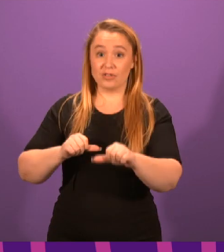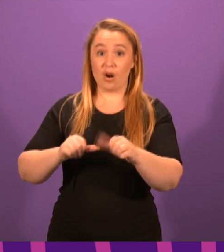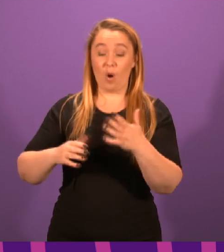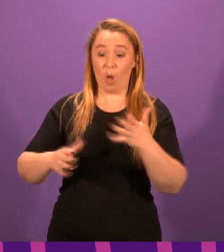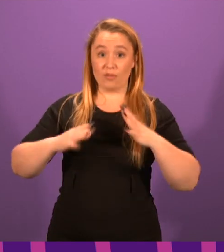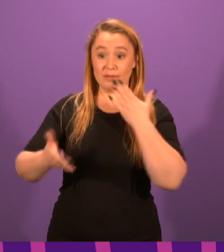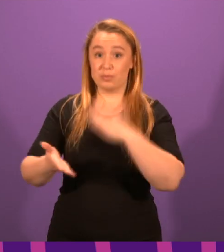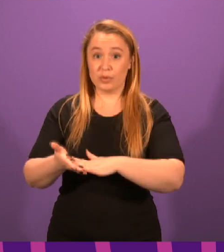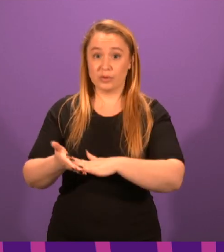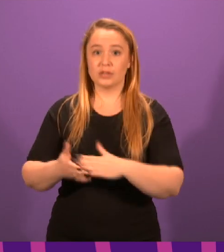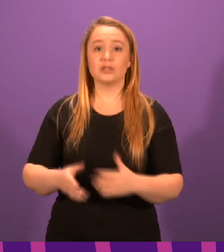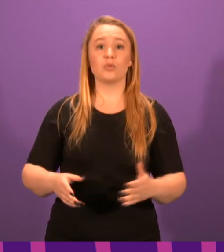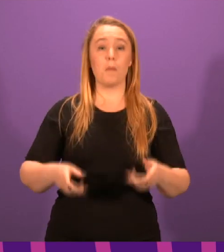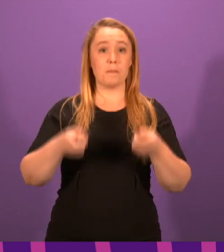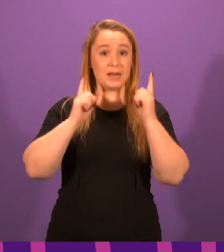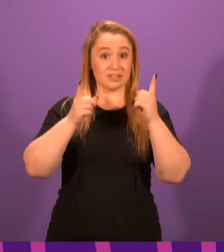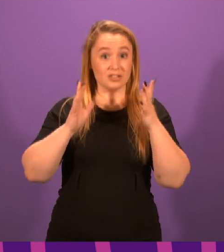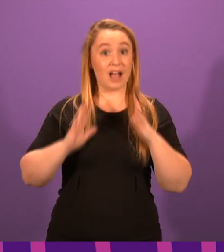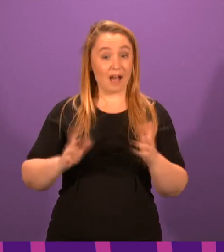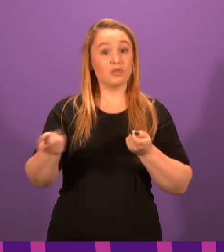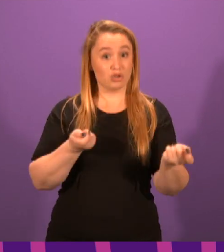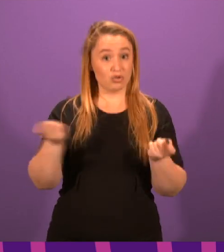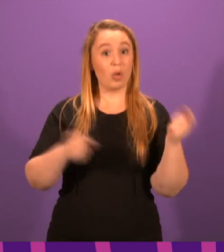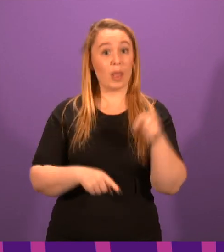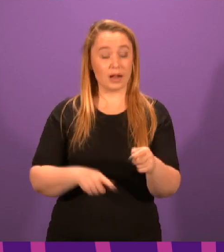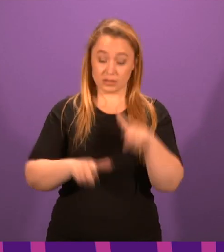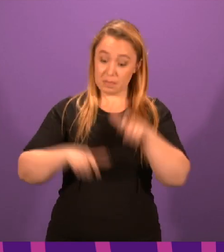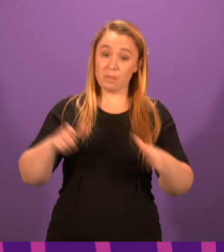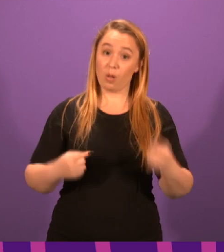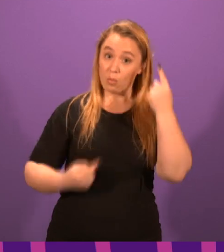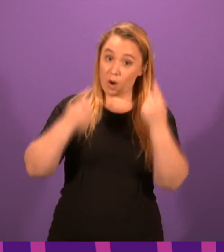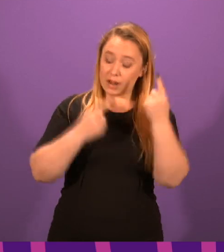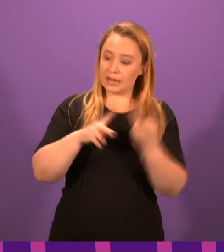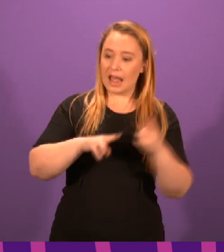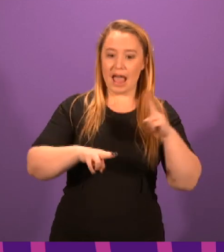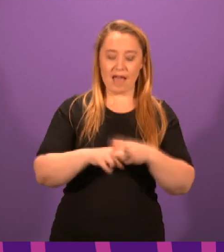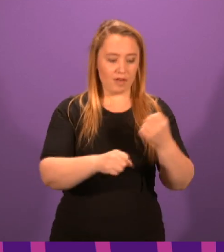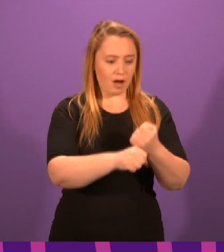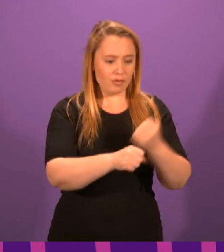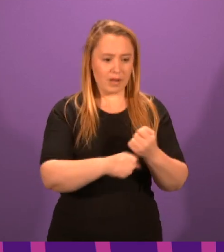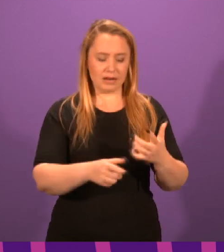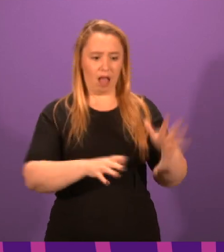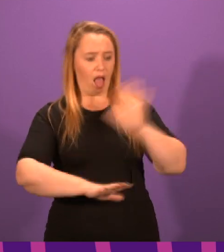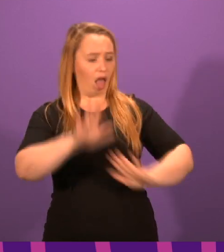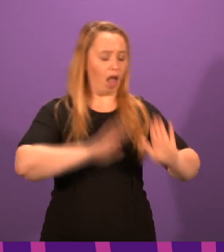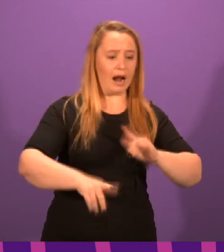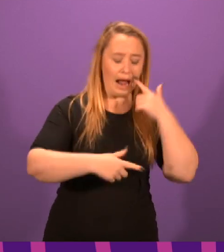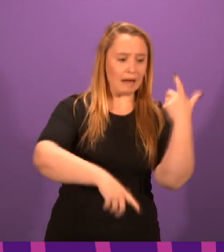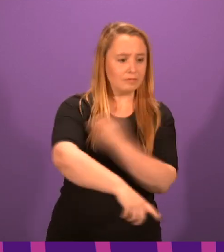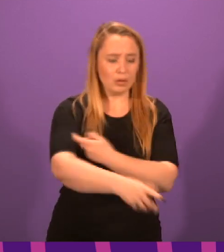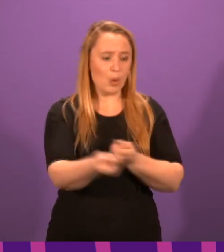Ministers need to get a grip on that because, if the Scottish Government is struggling to organise a vaccination programme for flu, people will rightly worry about it